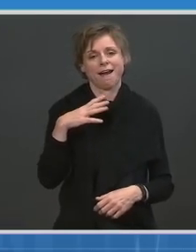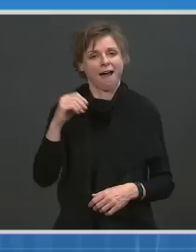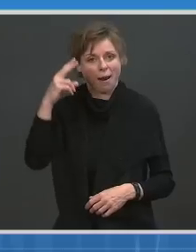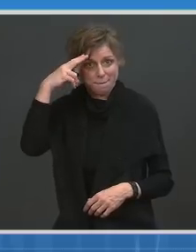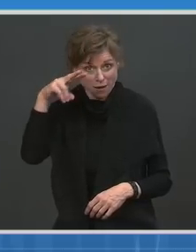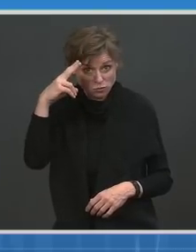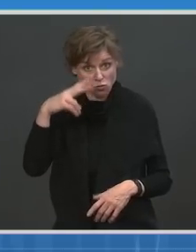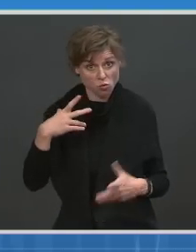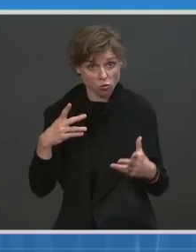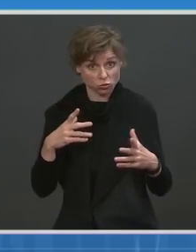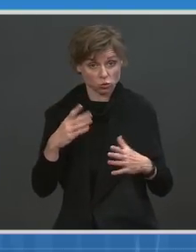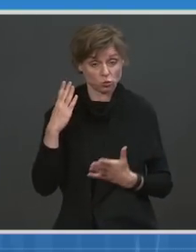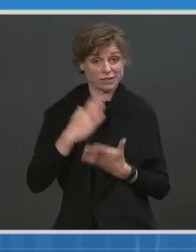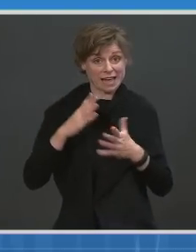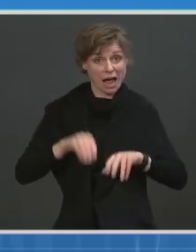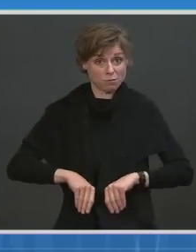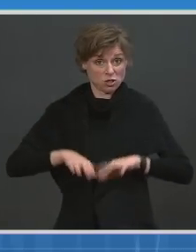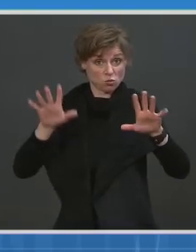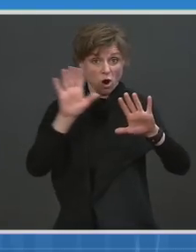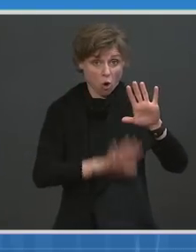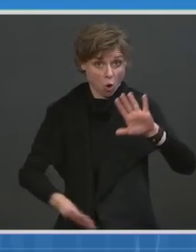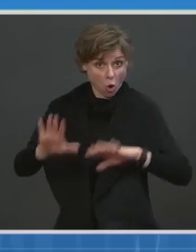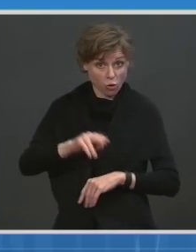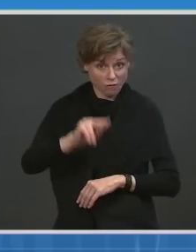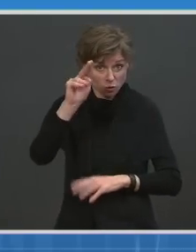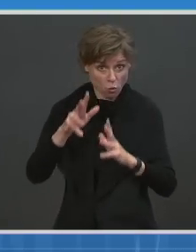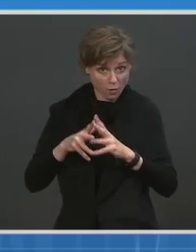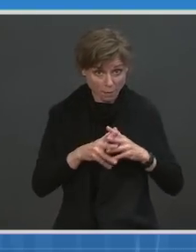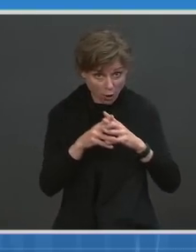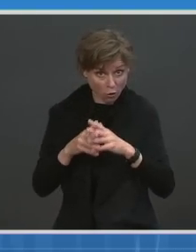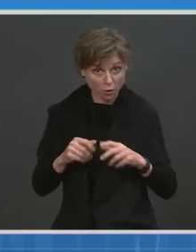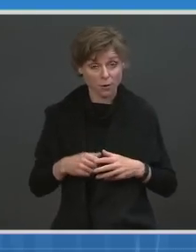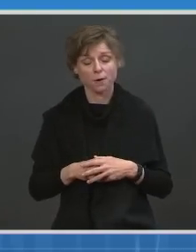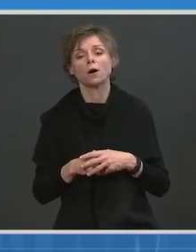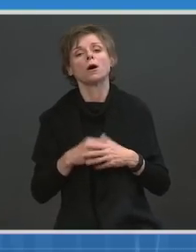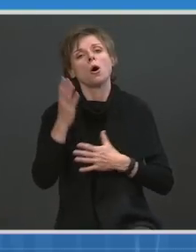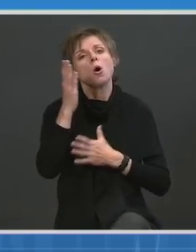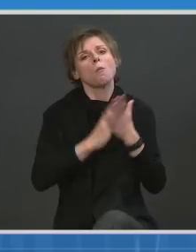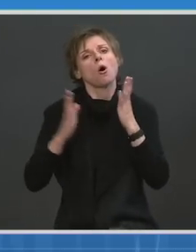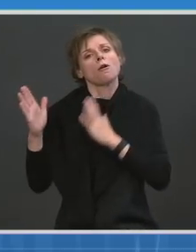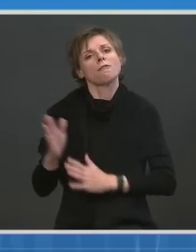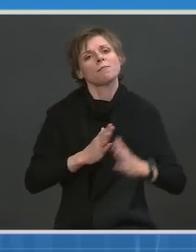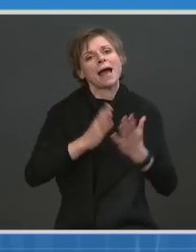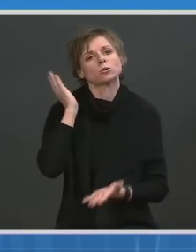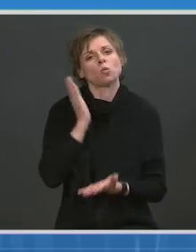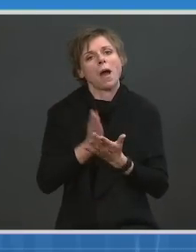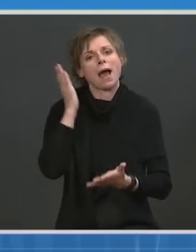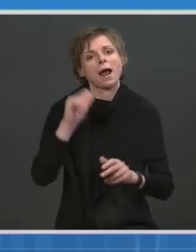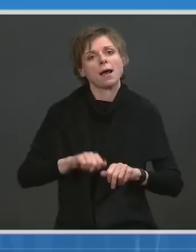As part of the national strategy to end the pandemic, the United States is committed to engaging